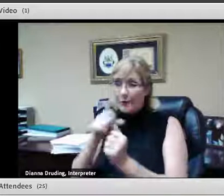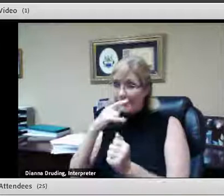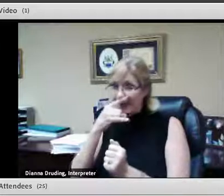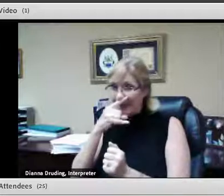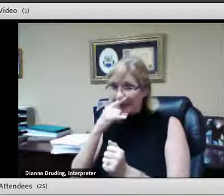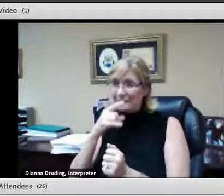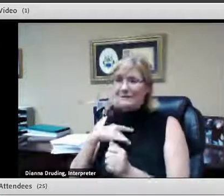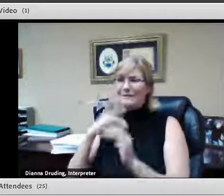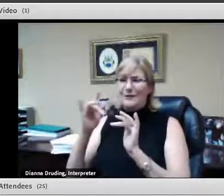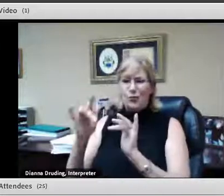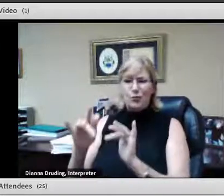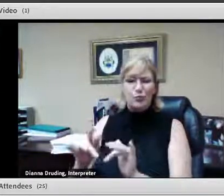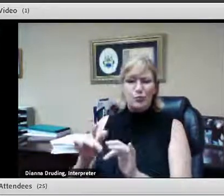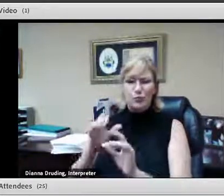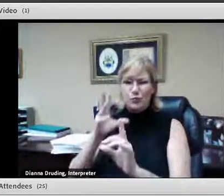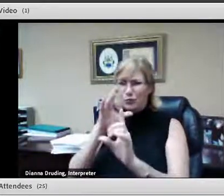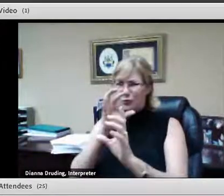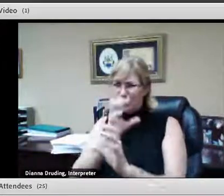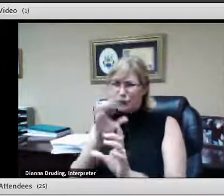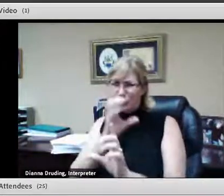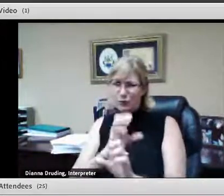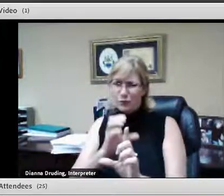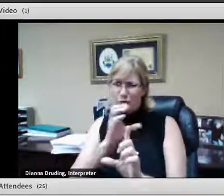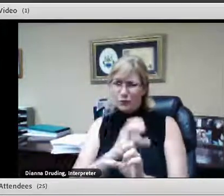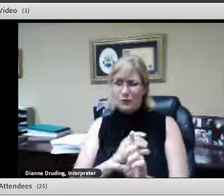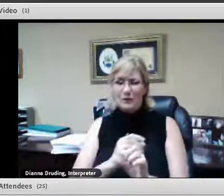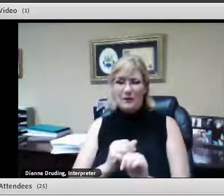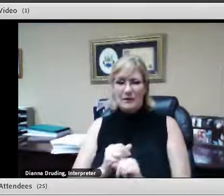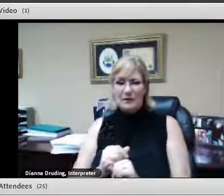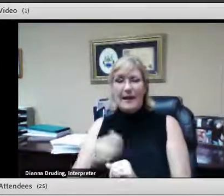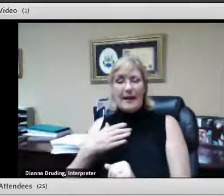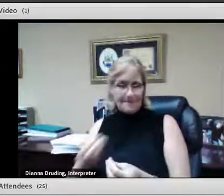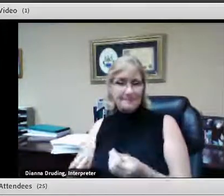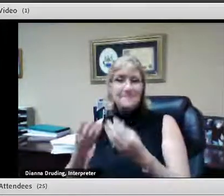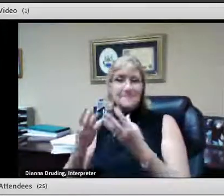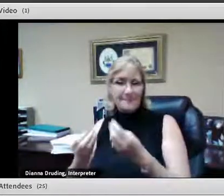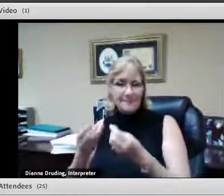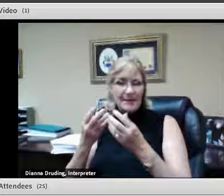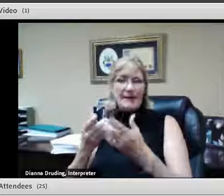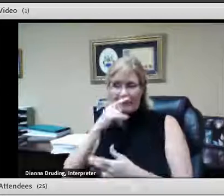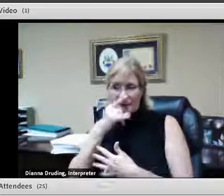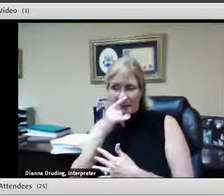It is a lifestyle. It is everything for many, many kids. Hilary: Ryan also loves to play it.